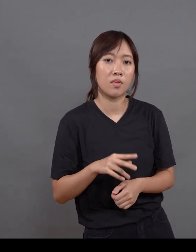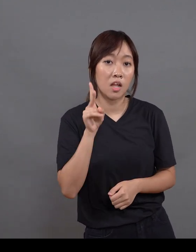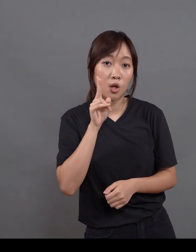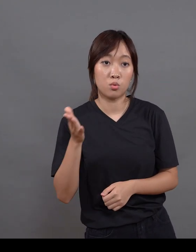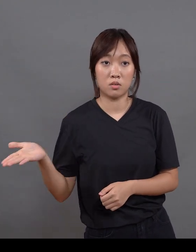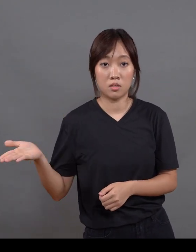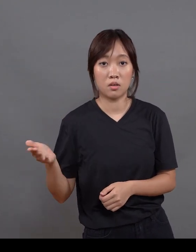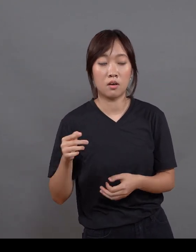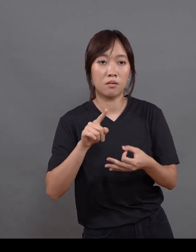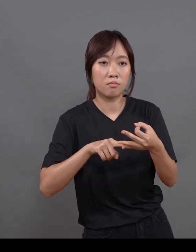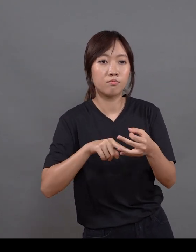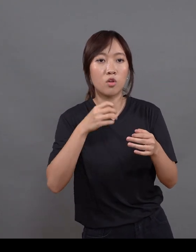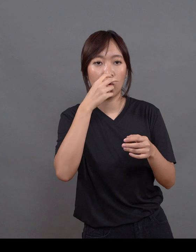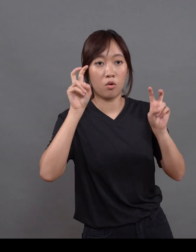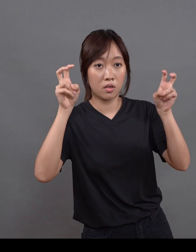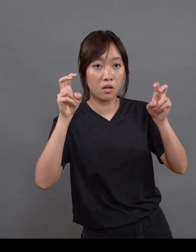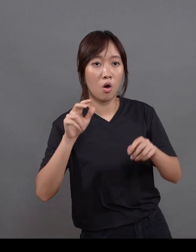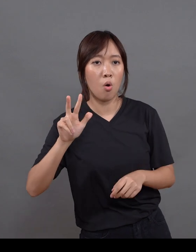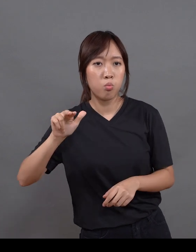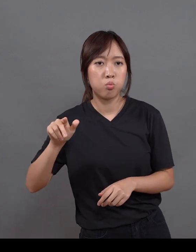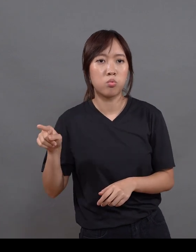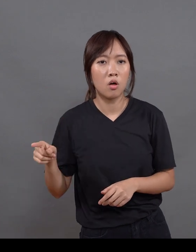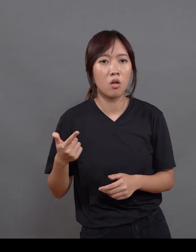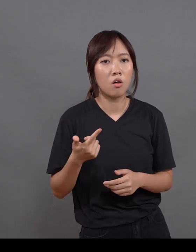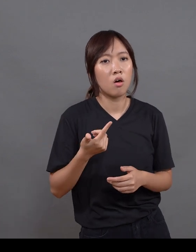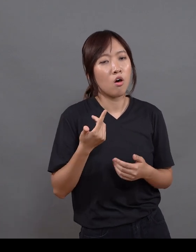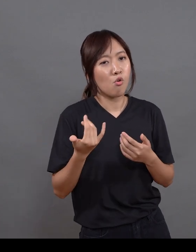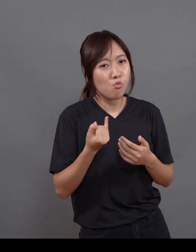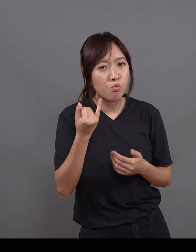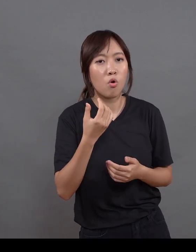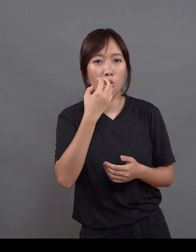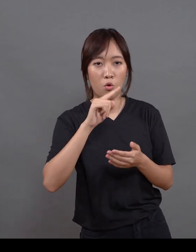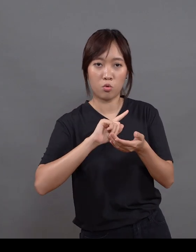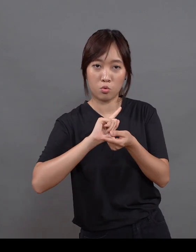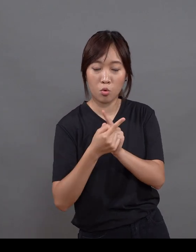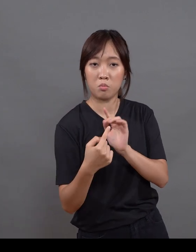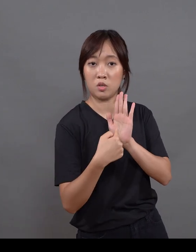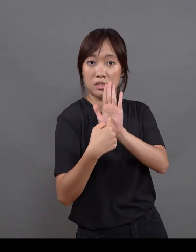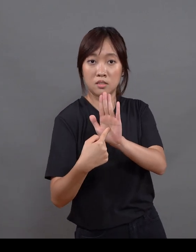For example, this box is titled ‘Chapter of Hong Kong’ you can expect to find symbols of Hong Kong